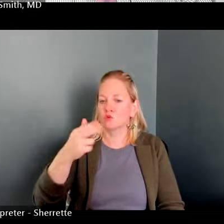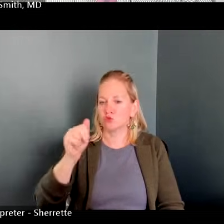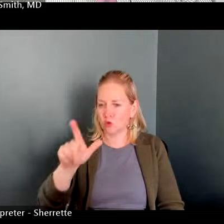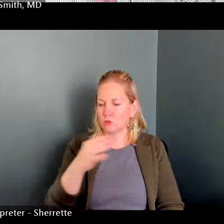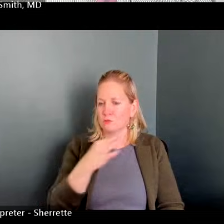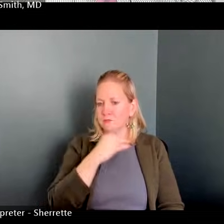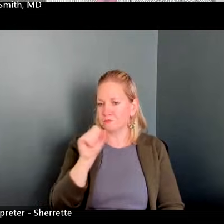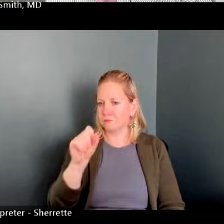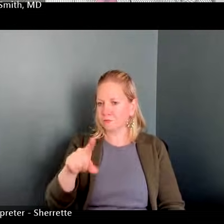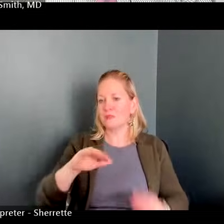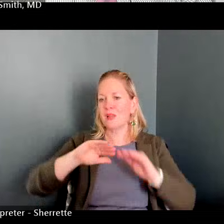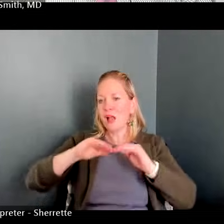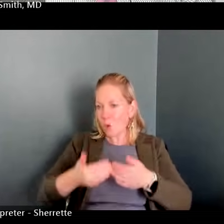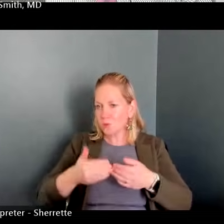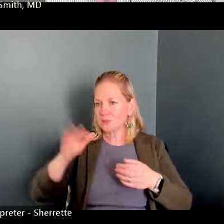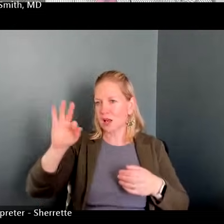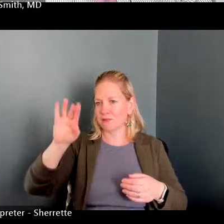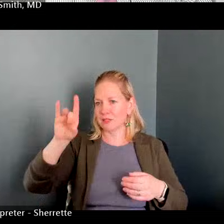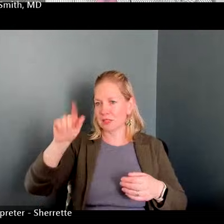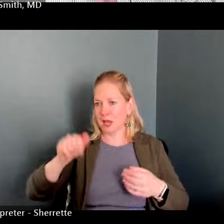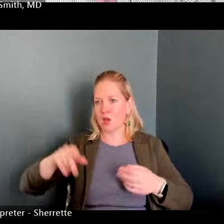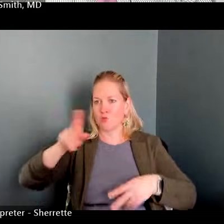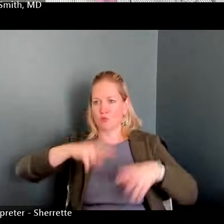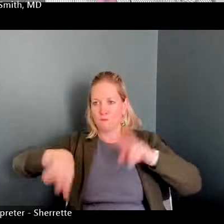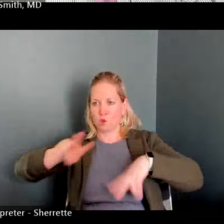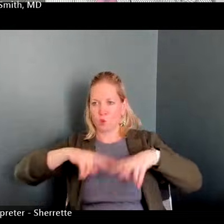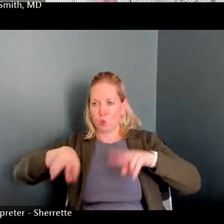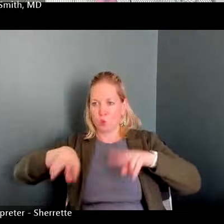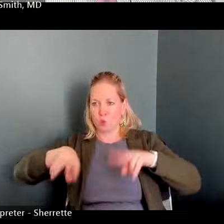these sort of transformative therapies? Are there novel processes into thinking